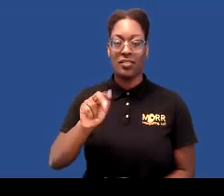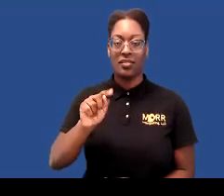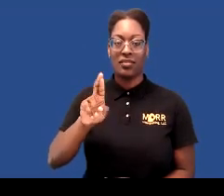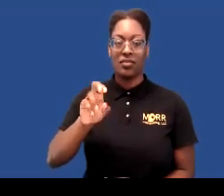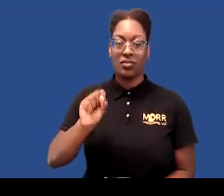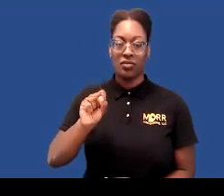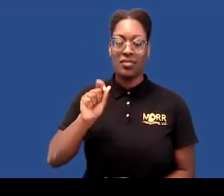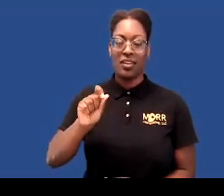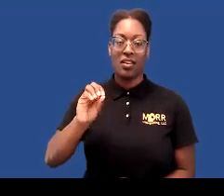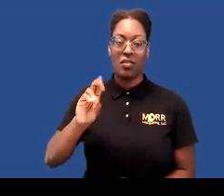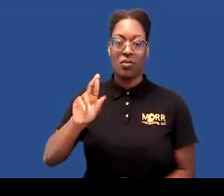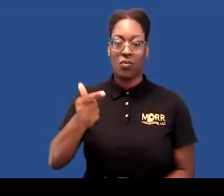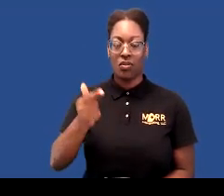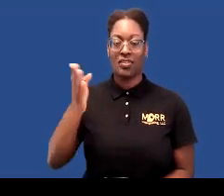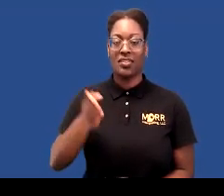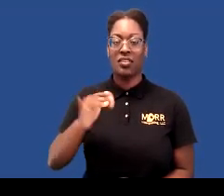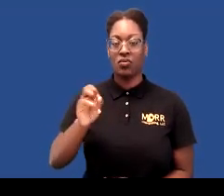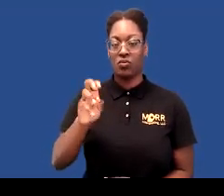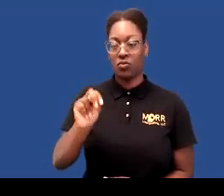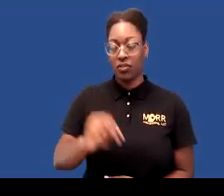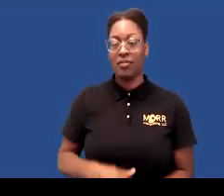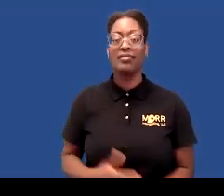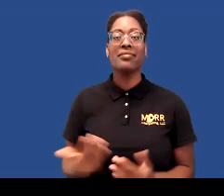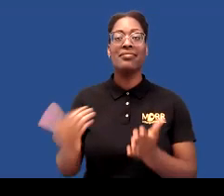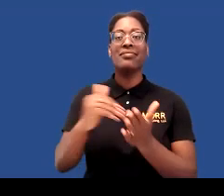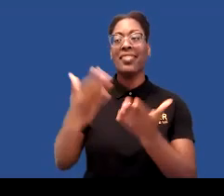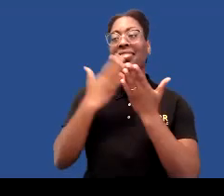a big thank you to our interpreters. This was an insightful hour and a half,